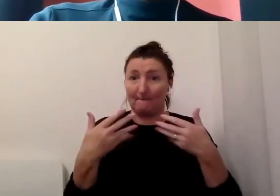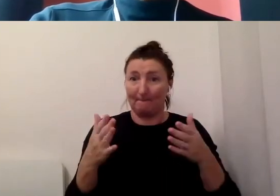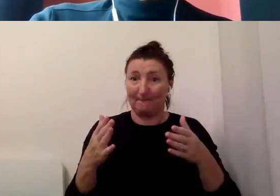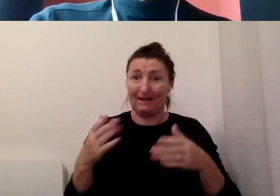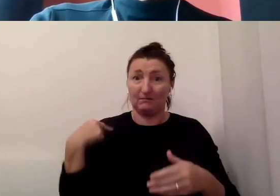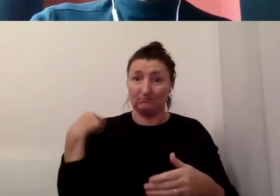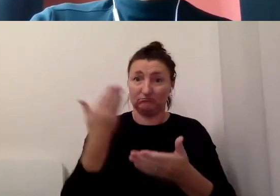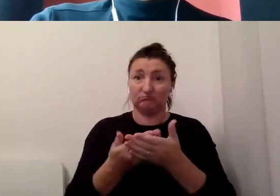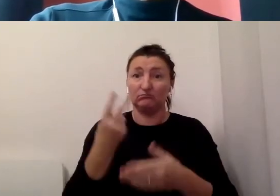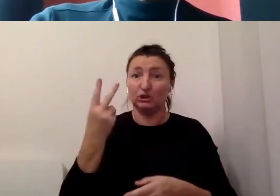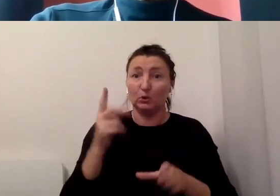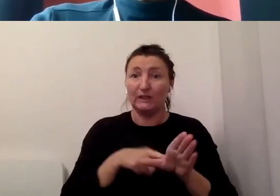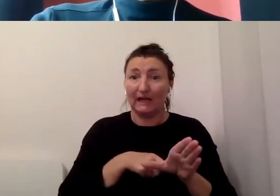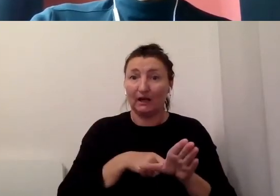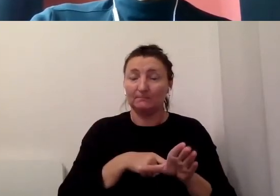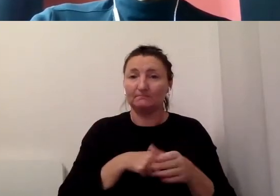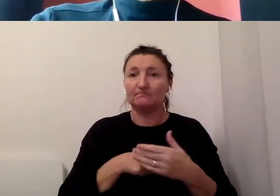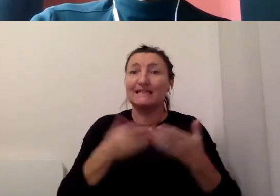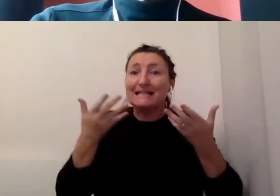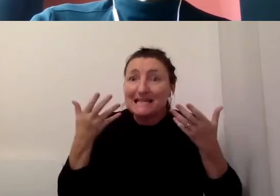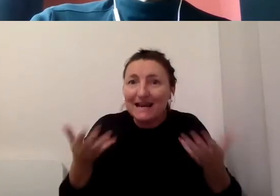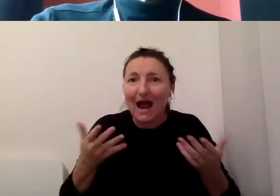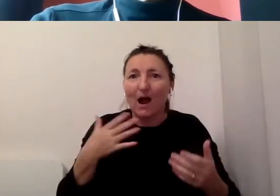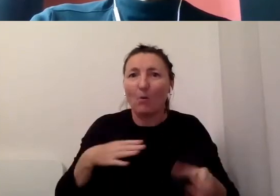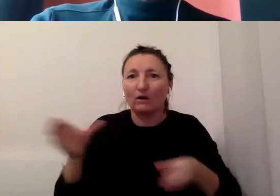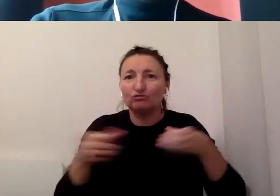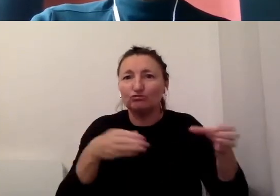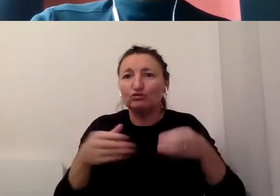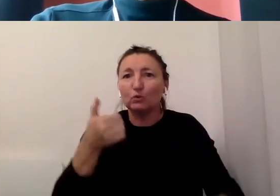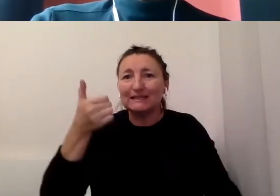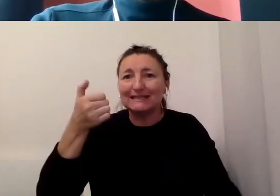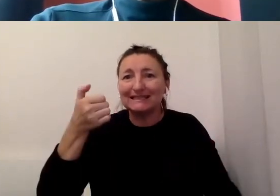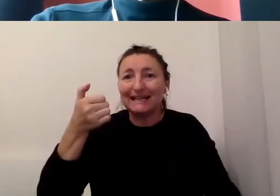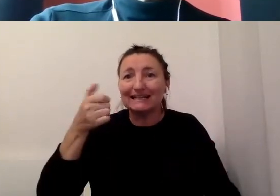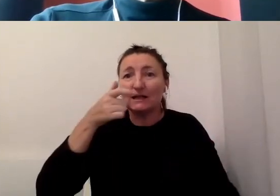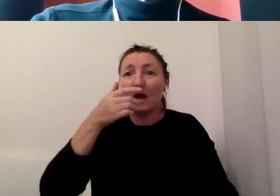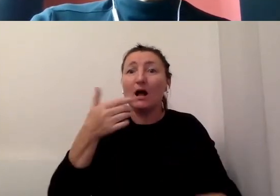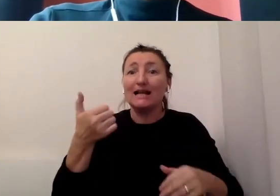recruit six more Disabled people from Camden to join our current leaders on the programme,